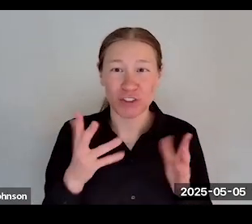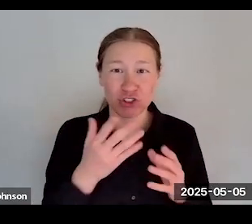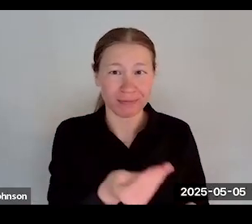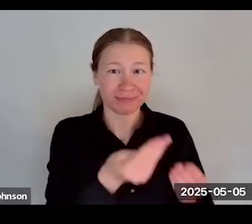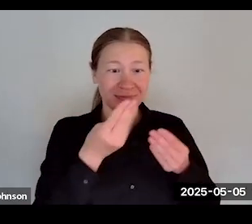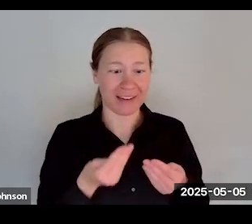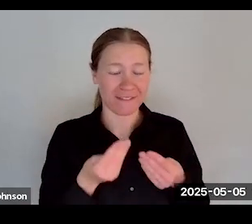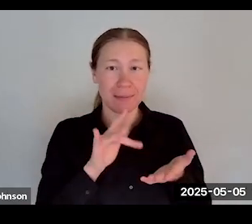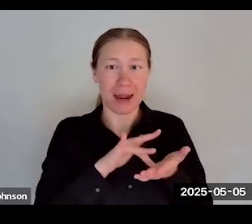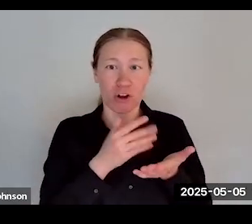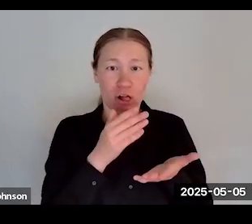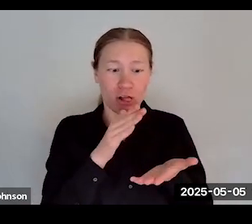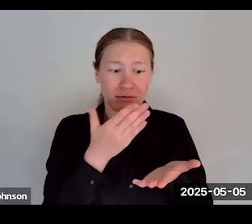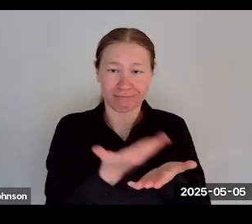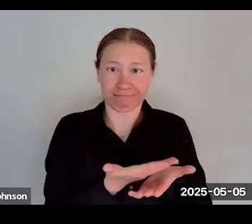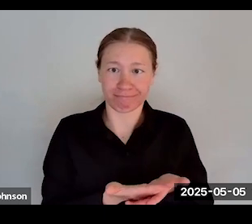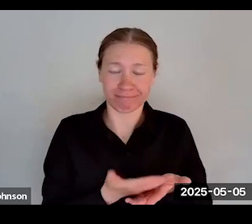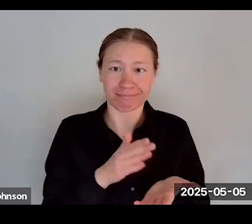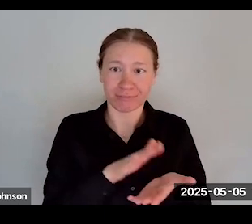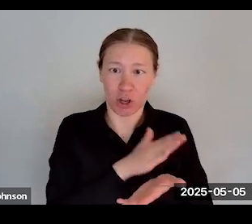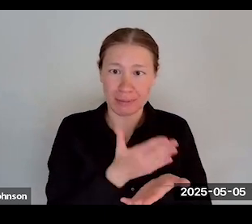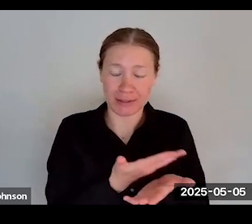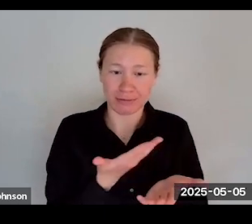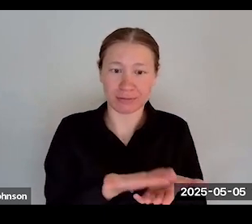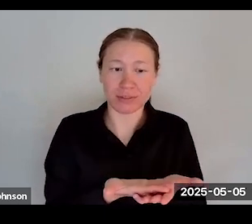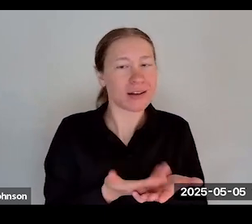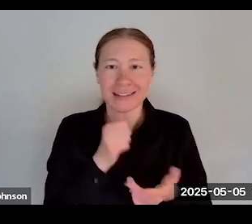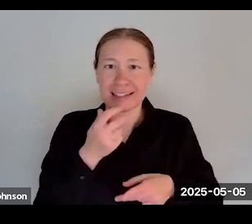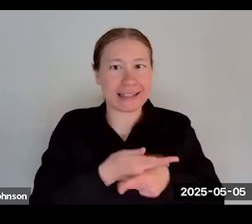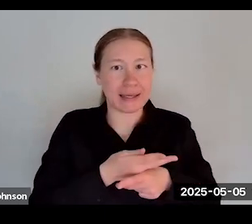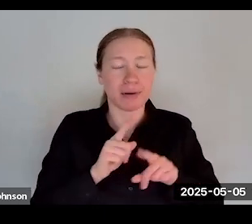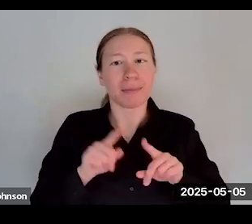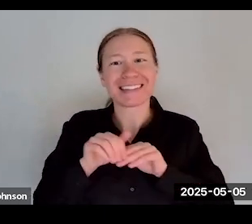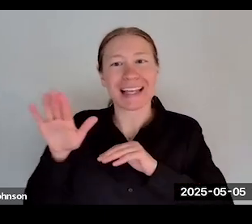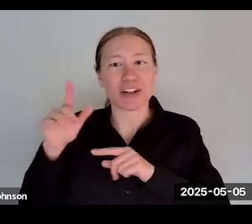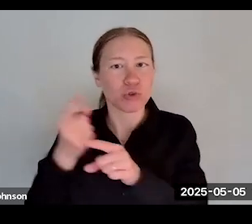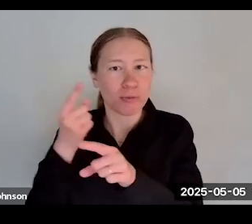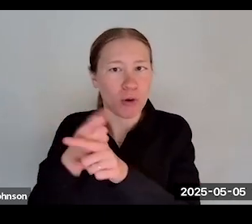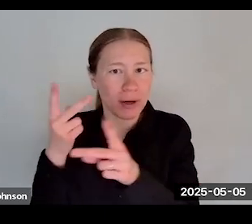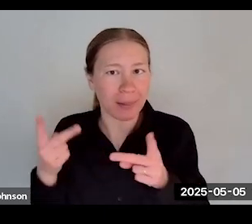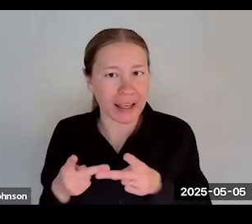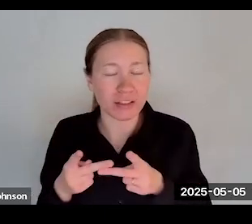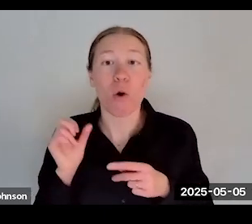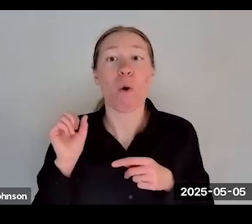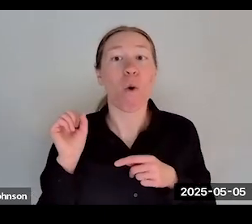you did not keep it, but sent it to an appropriate party, or document that you did not ask for any medical information